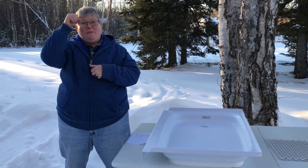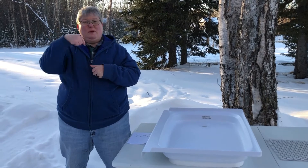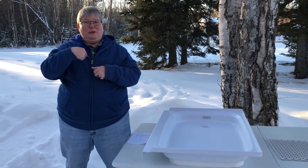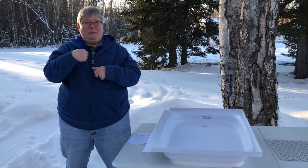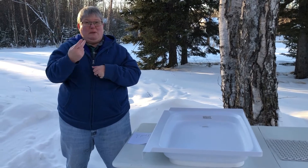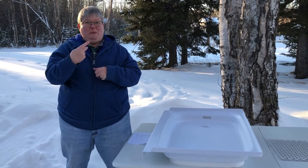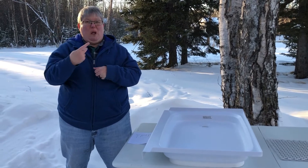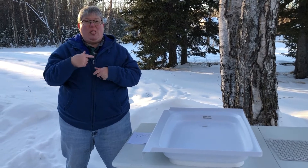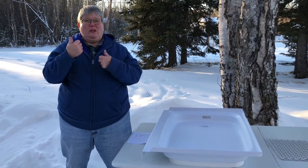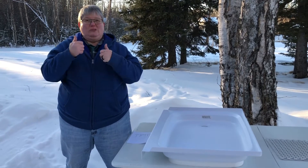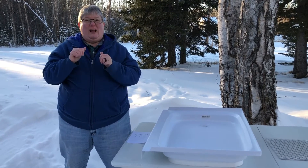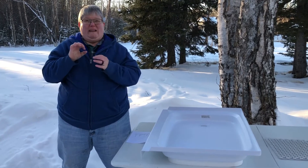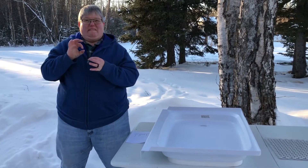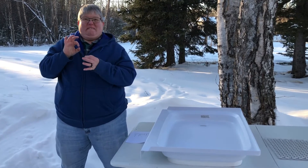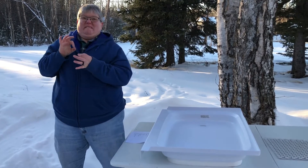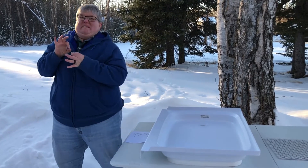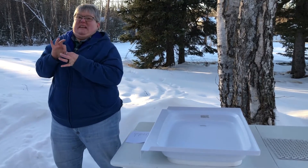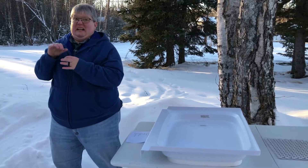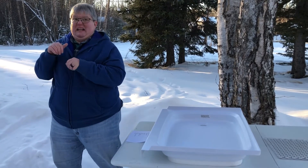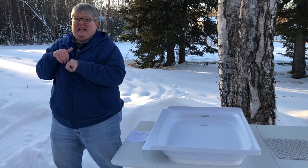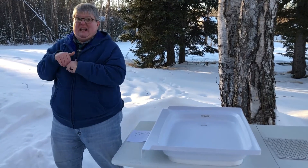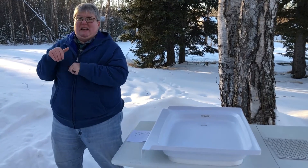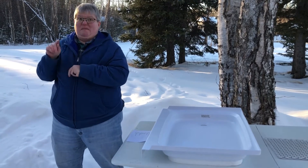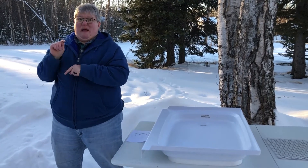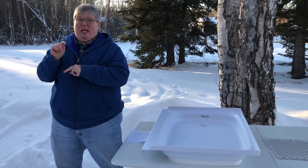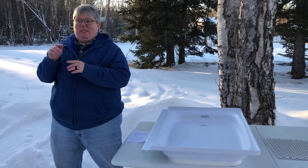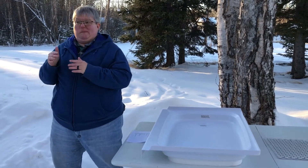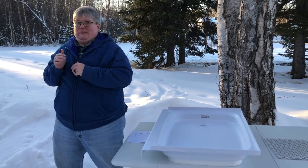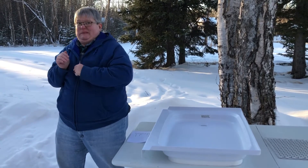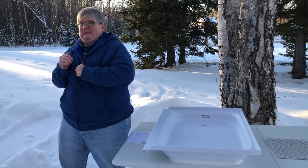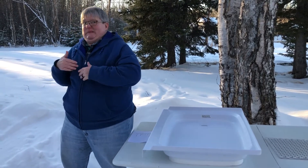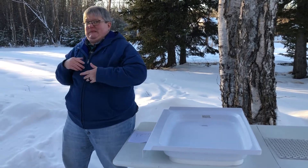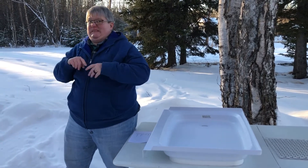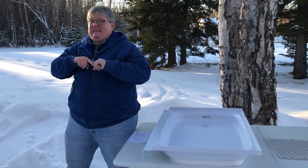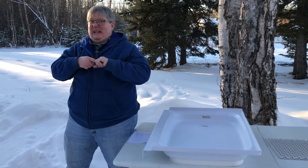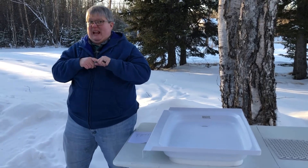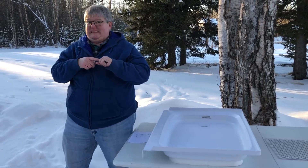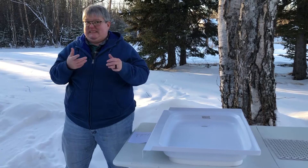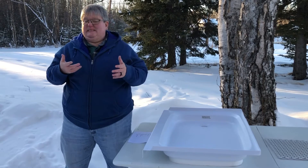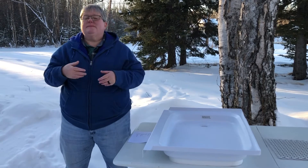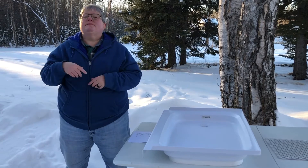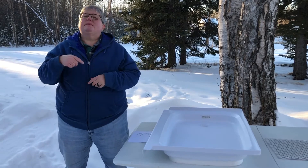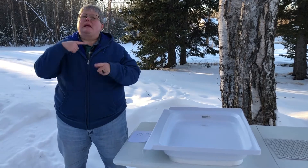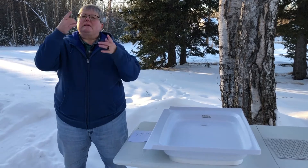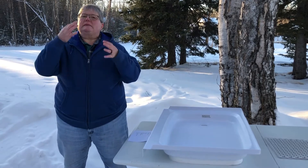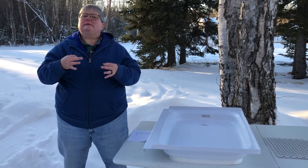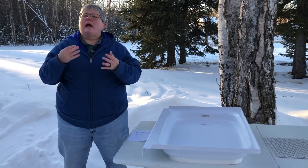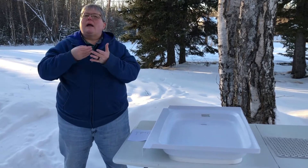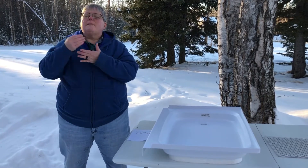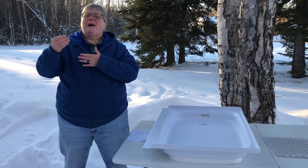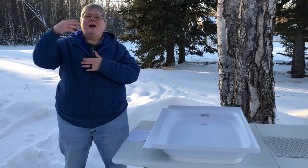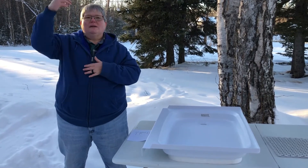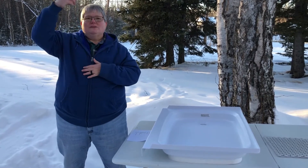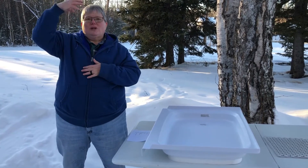and I really trying to fit into the bathroom area? It was really tight. So we decided to buy a shower pan.